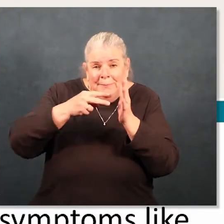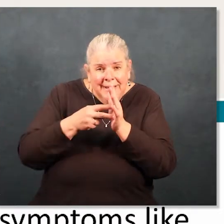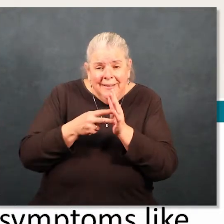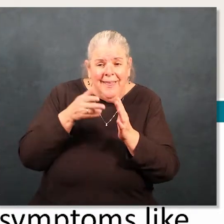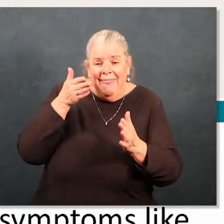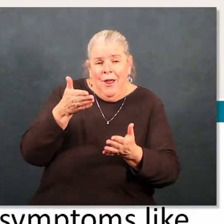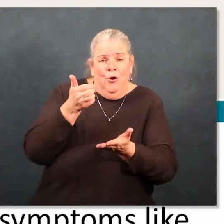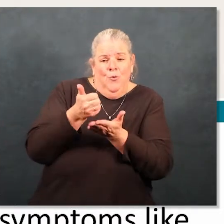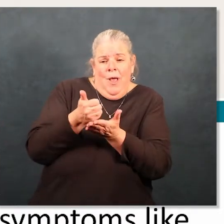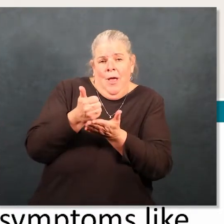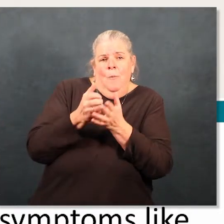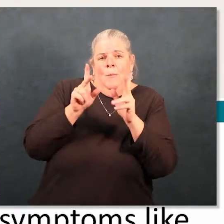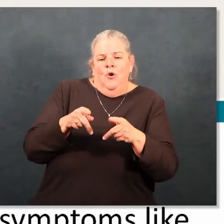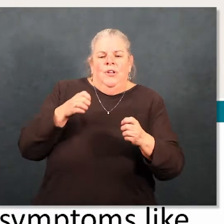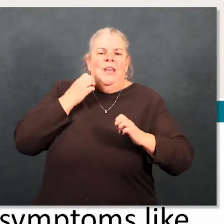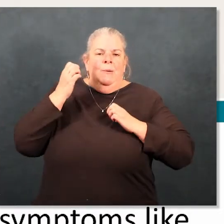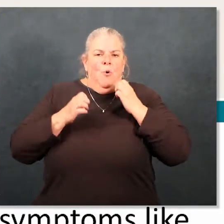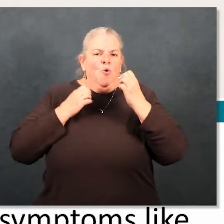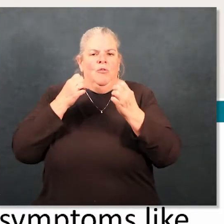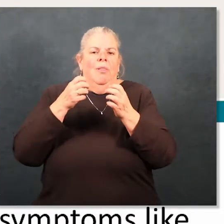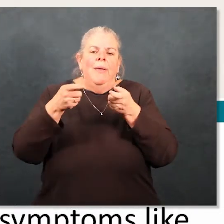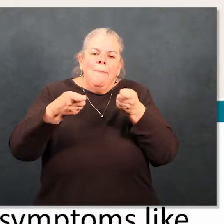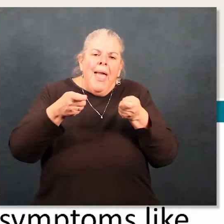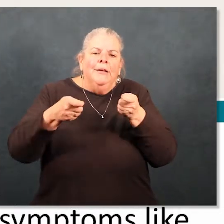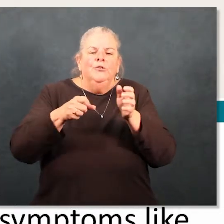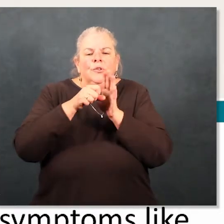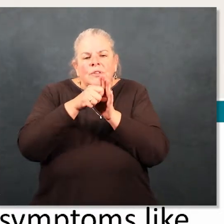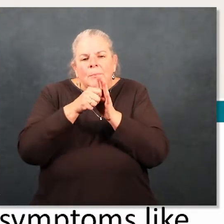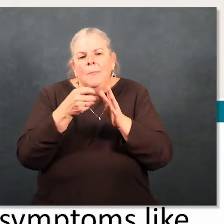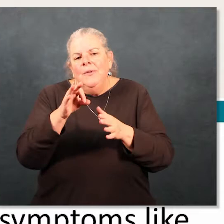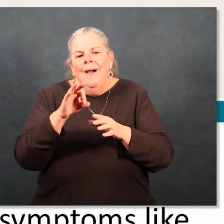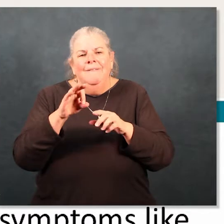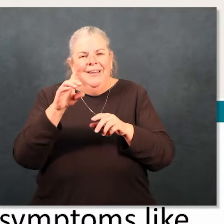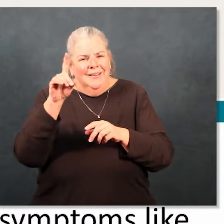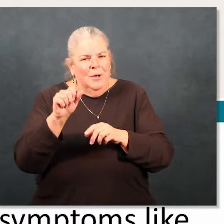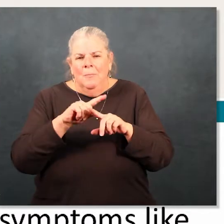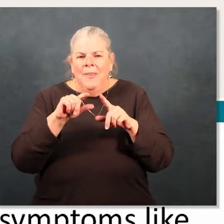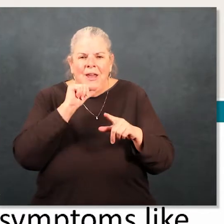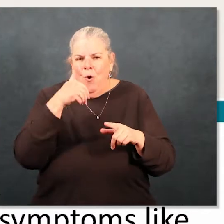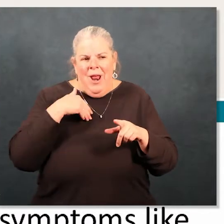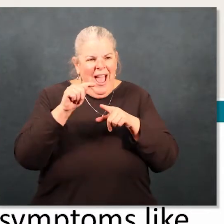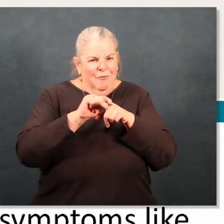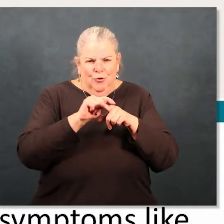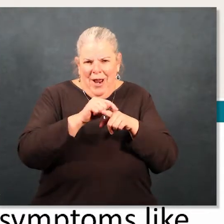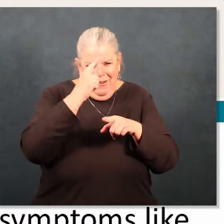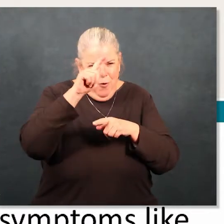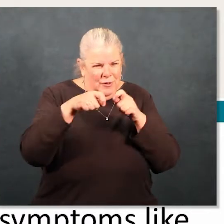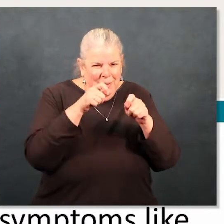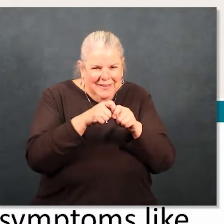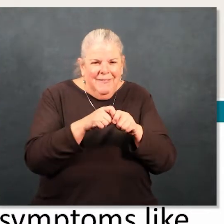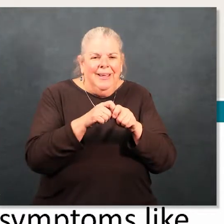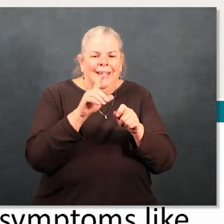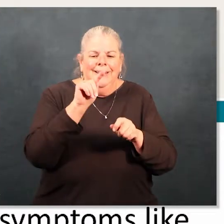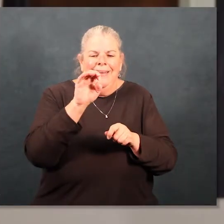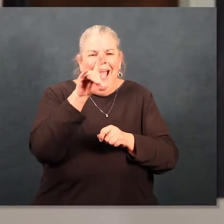emotionally manage symptoms of a disability but they don't have training to perform tasks the way that service animals do.